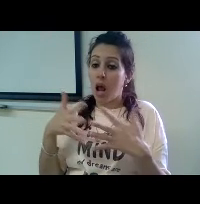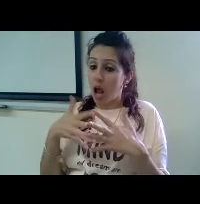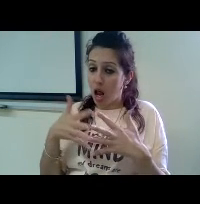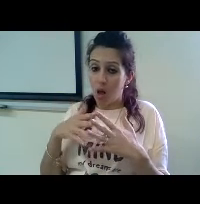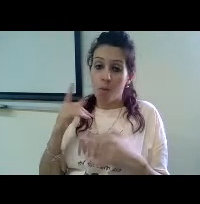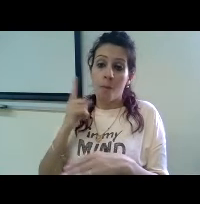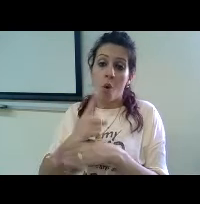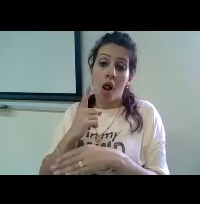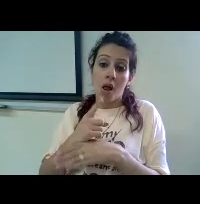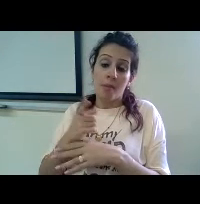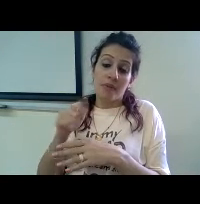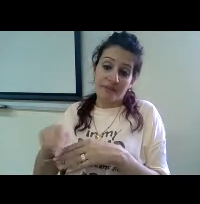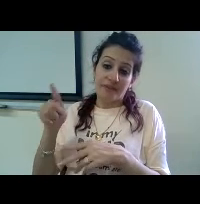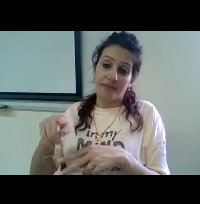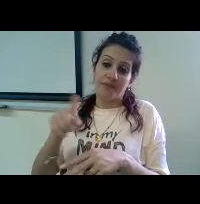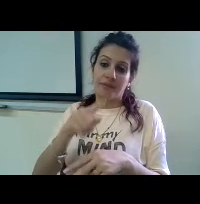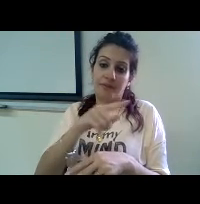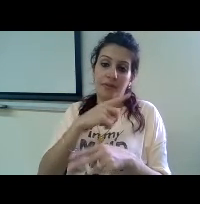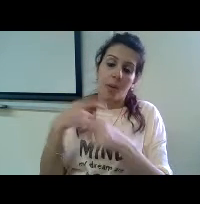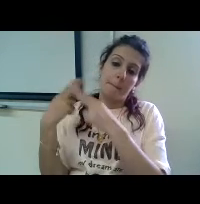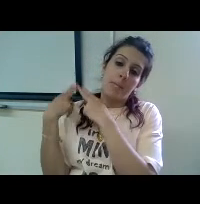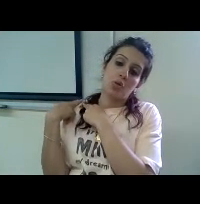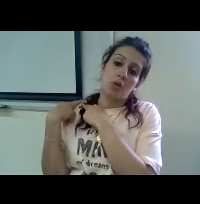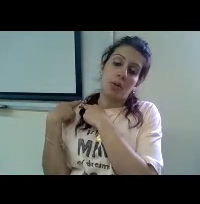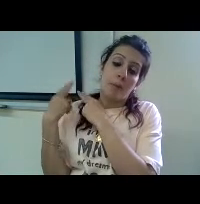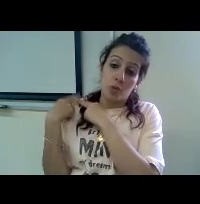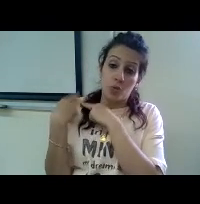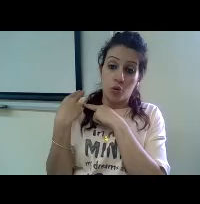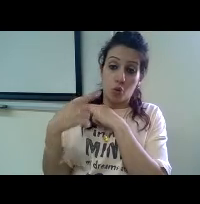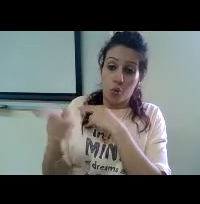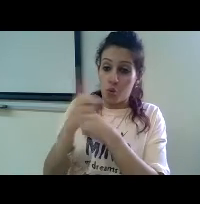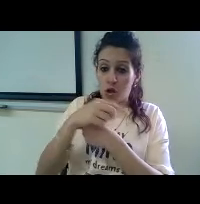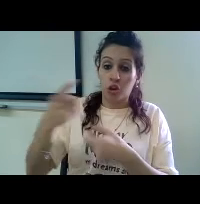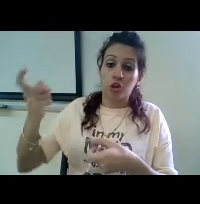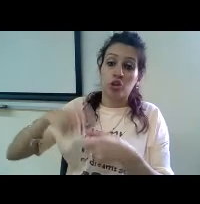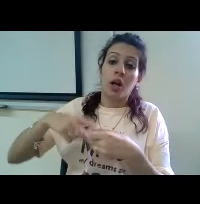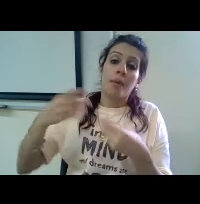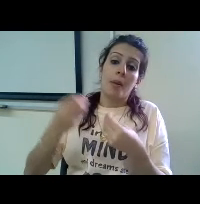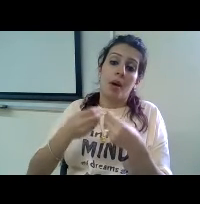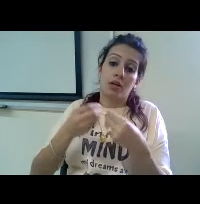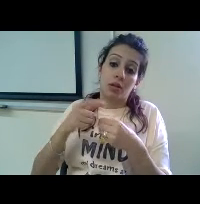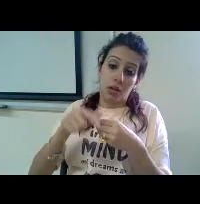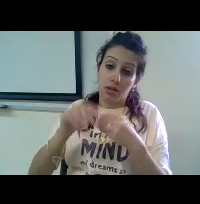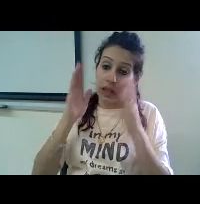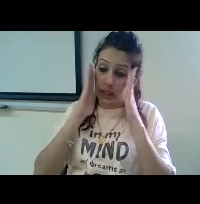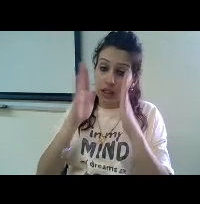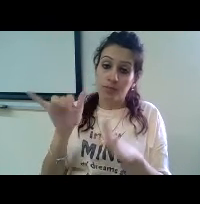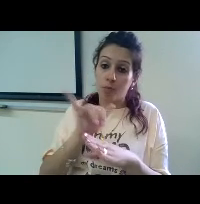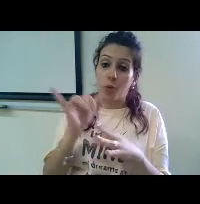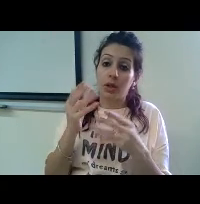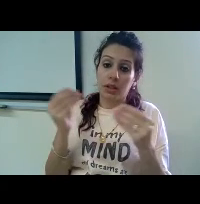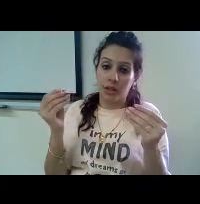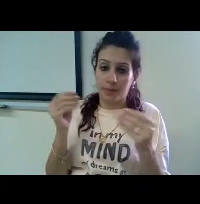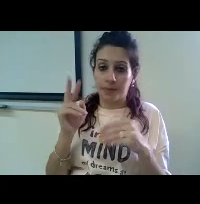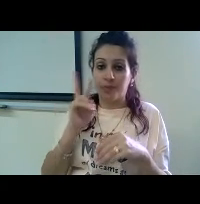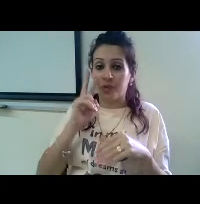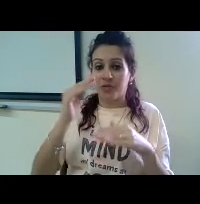So, and that requires a lot of open communication and information sharing.